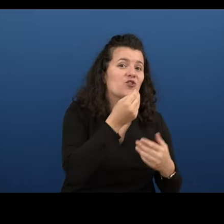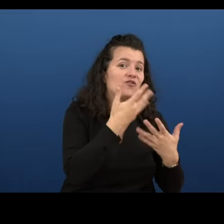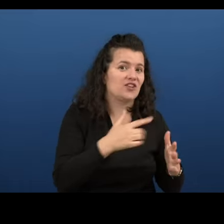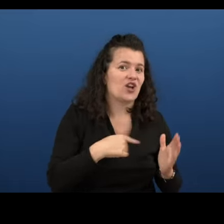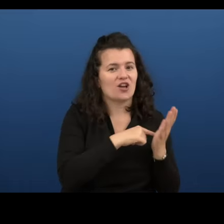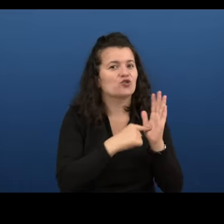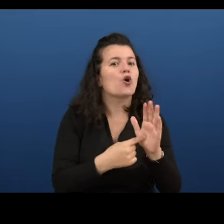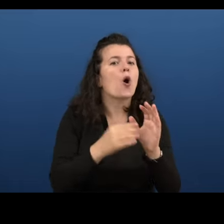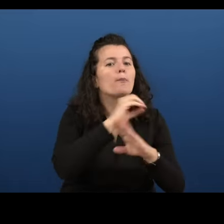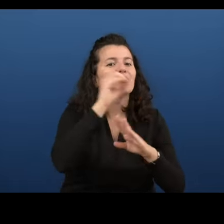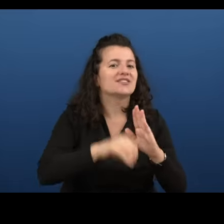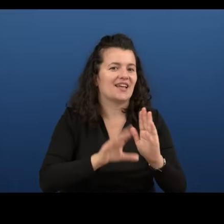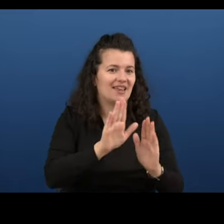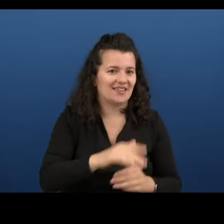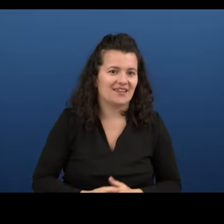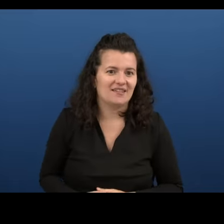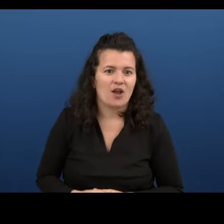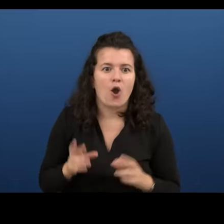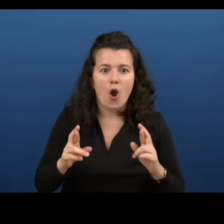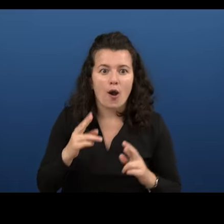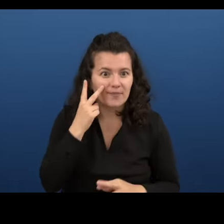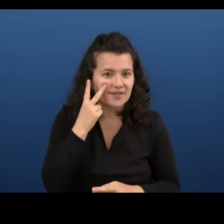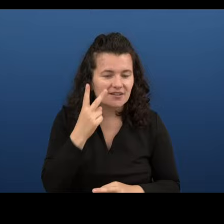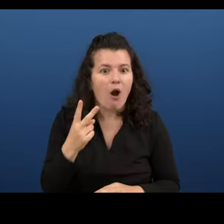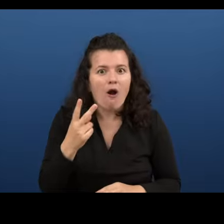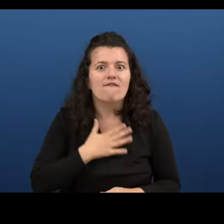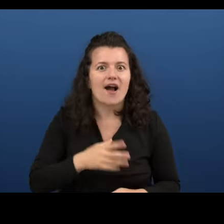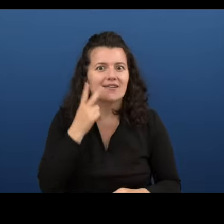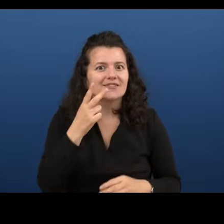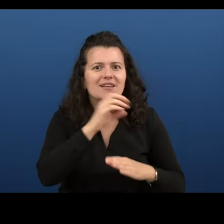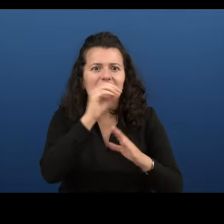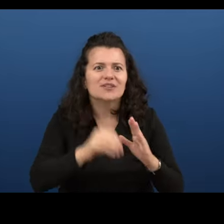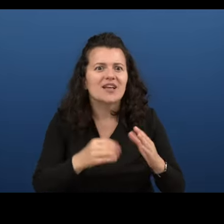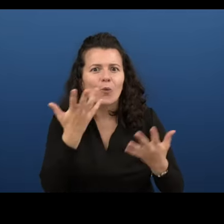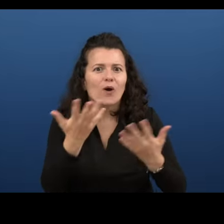that Paul is exciting enough for you to reconnect. 12:32:08 In addition to the many very many